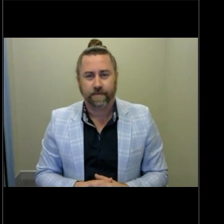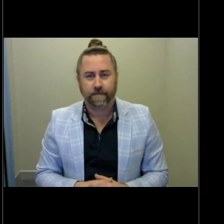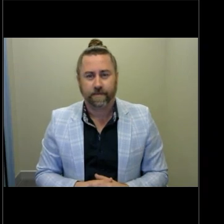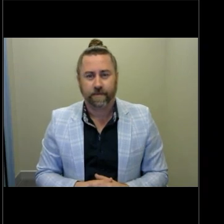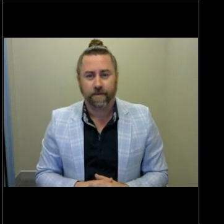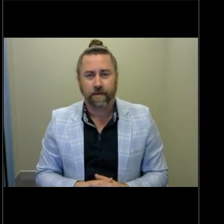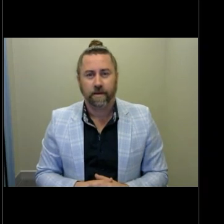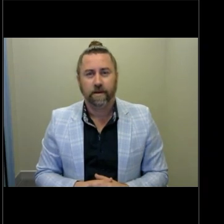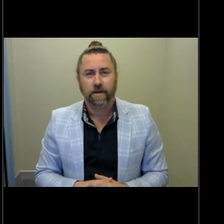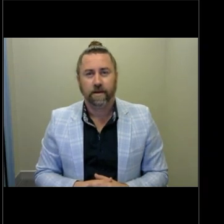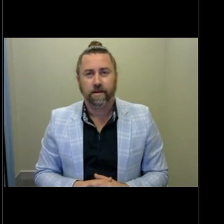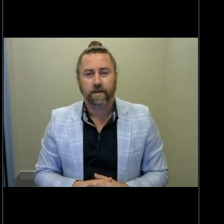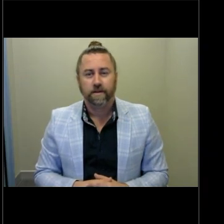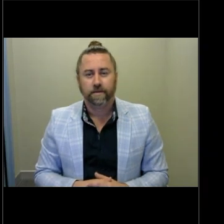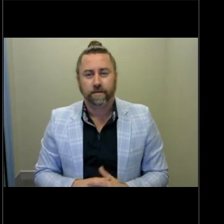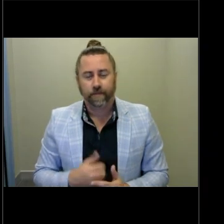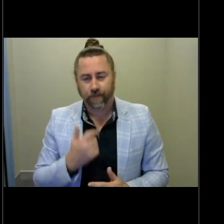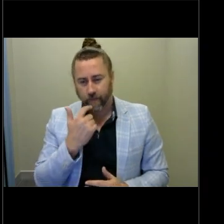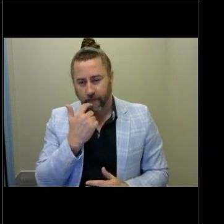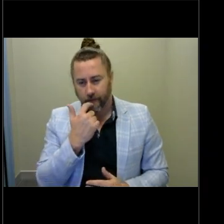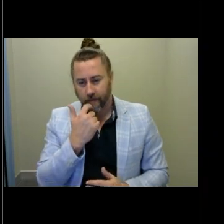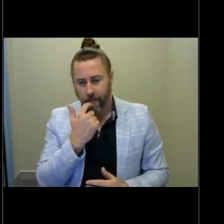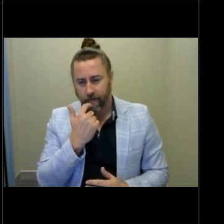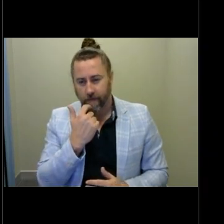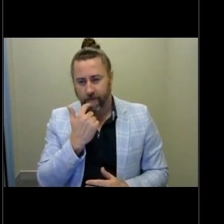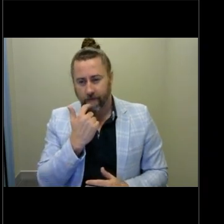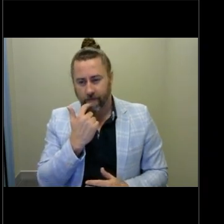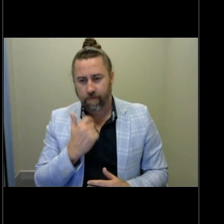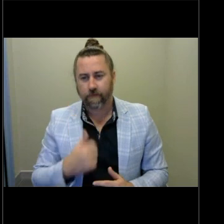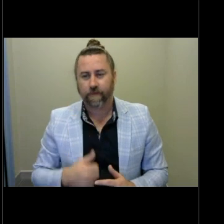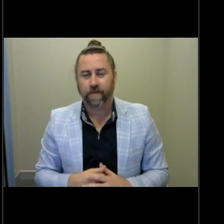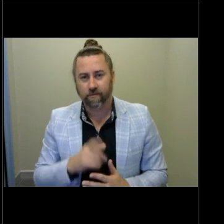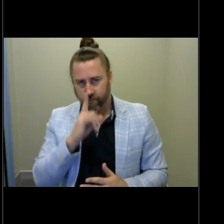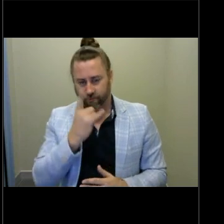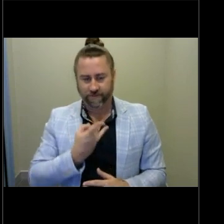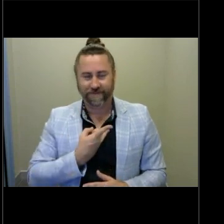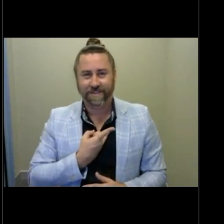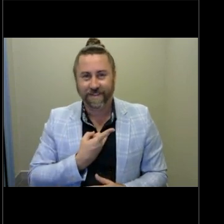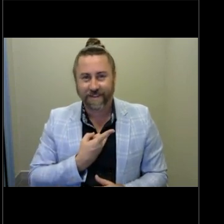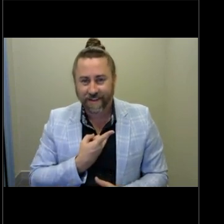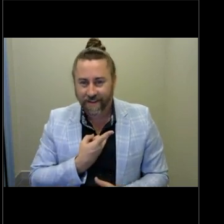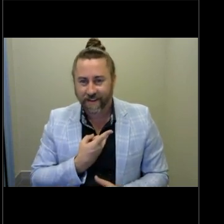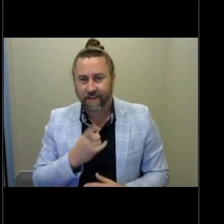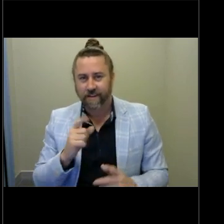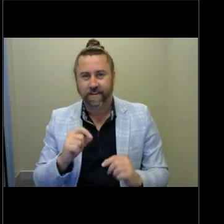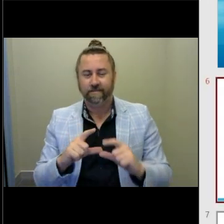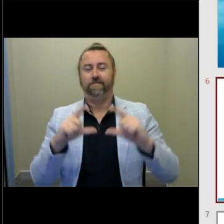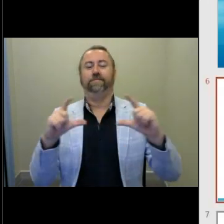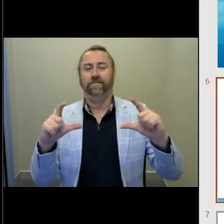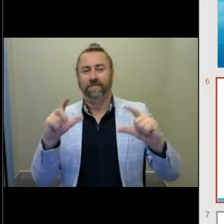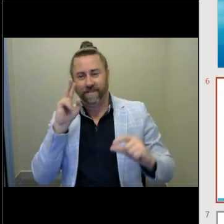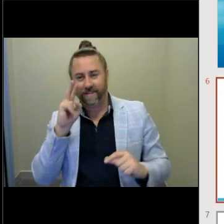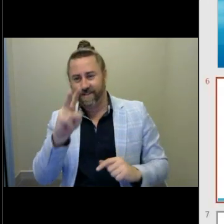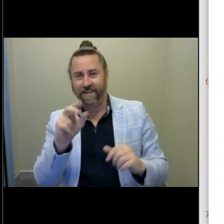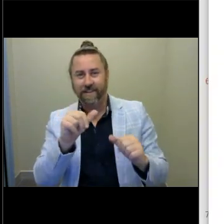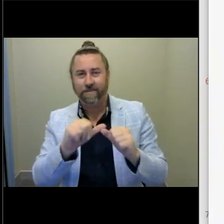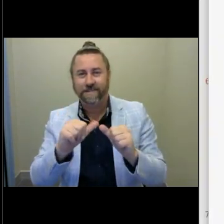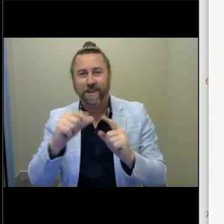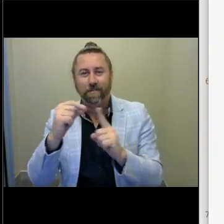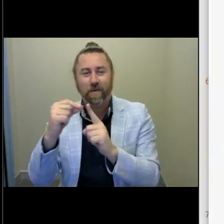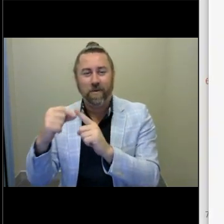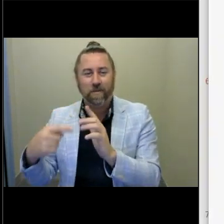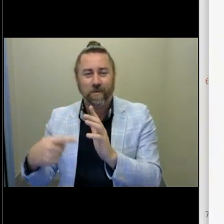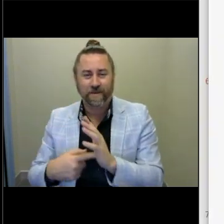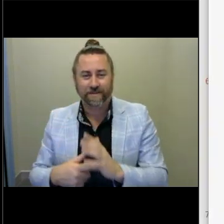Sorry, just full screening this today.